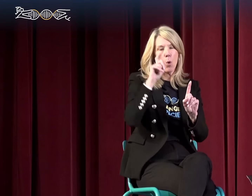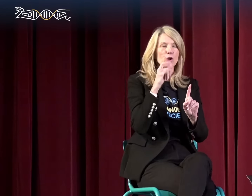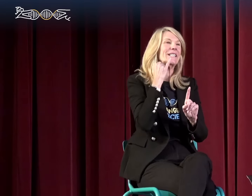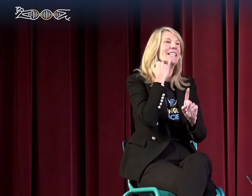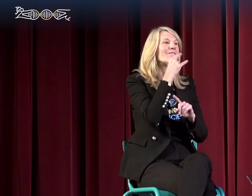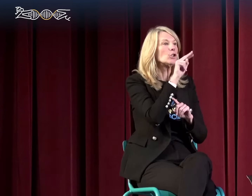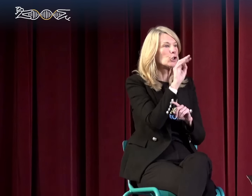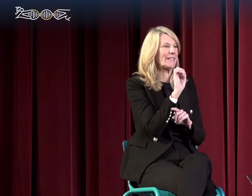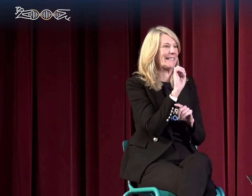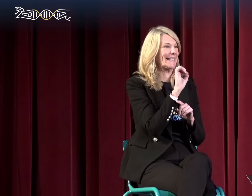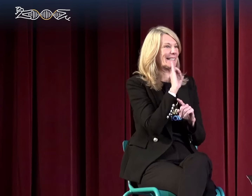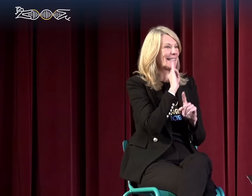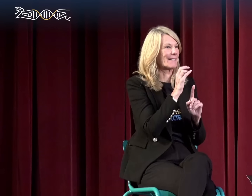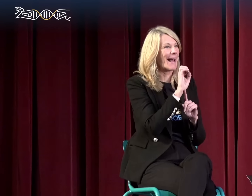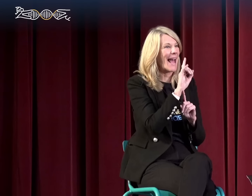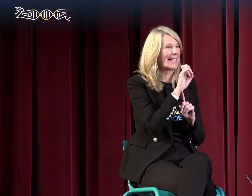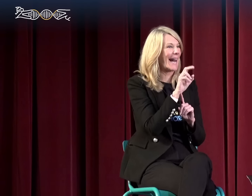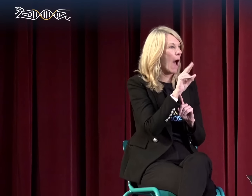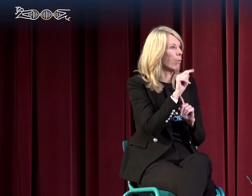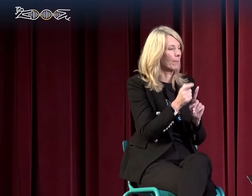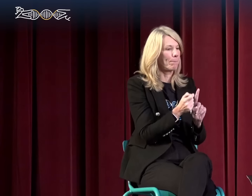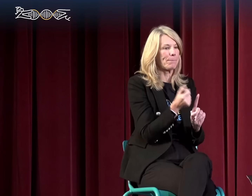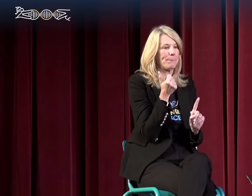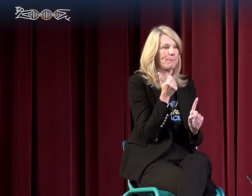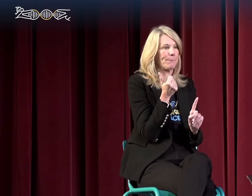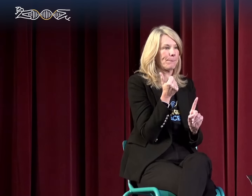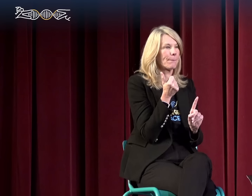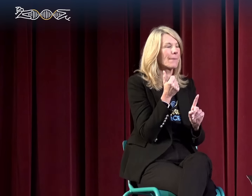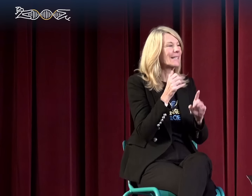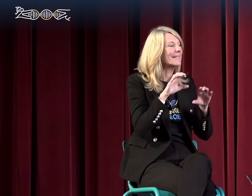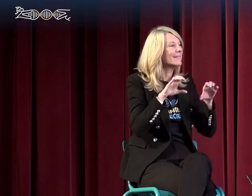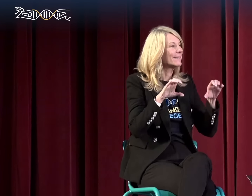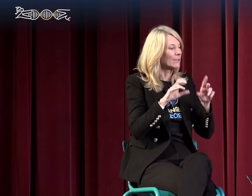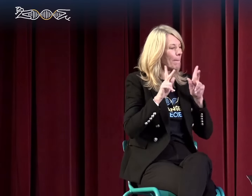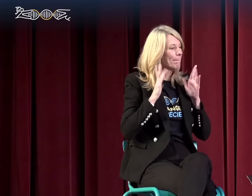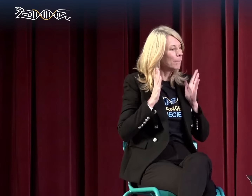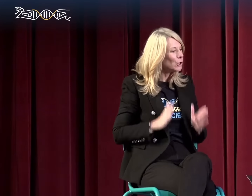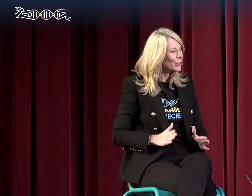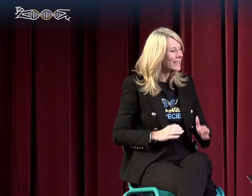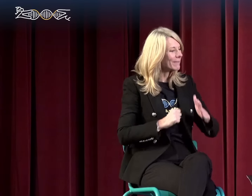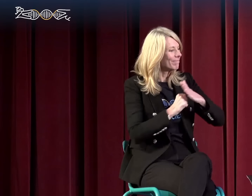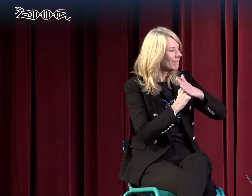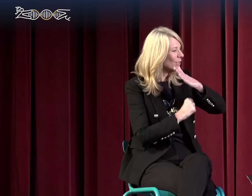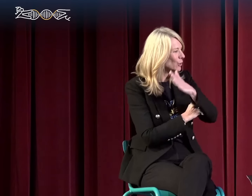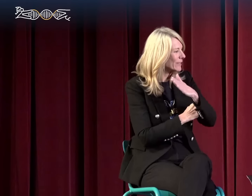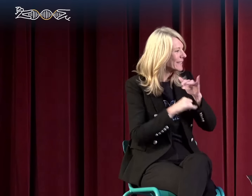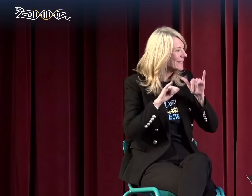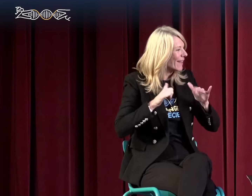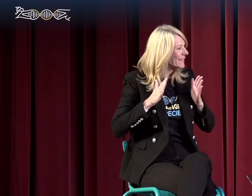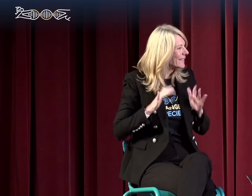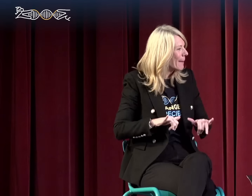So, if you have gene edited out, does the person, do they stay the same,